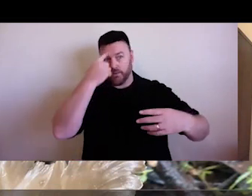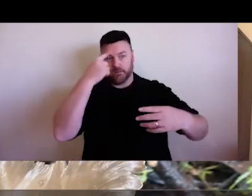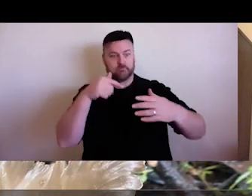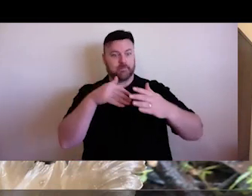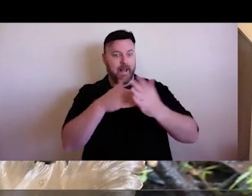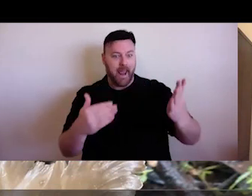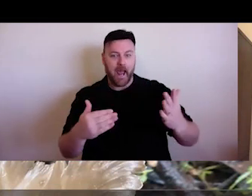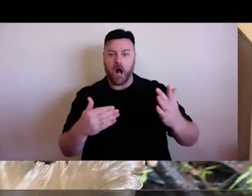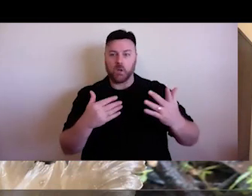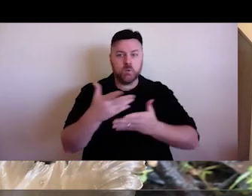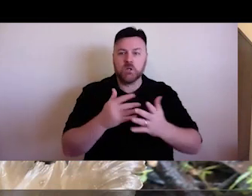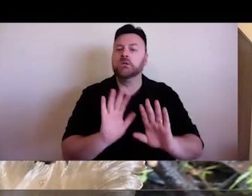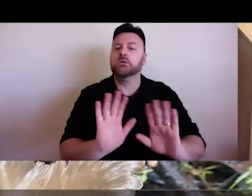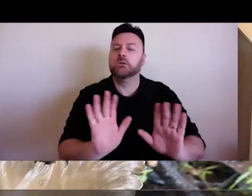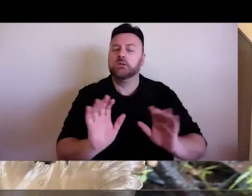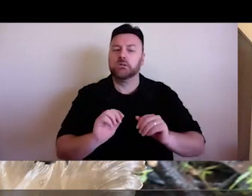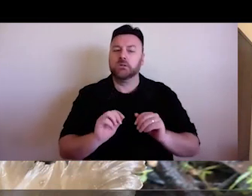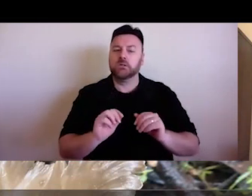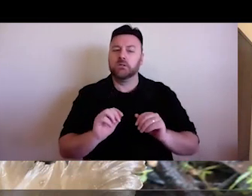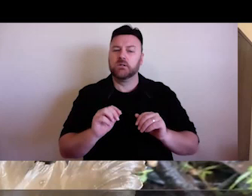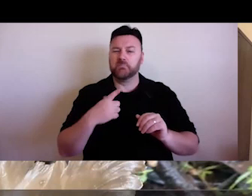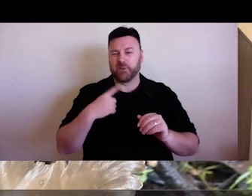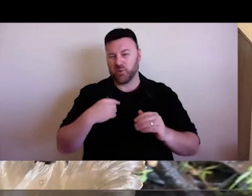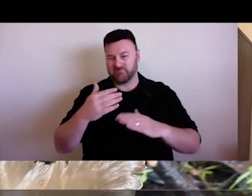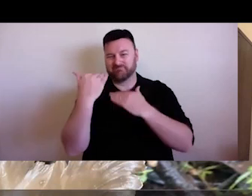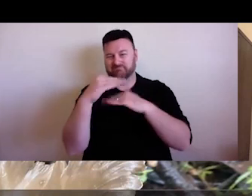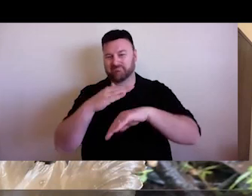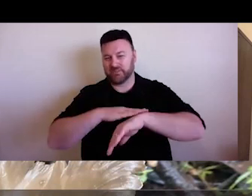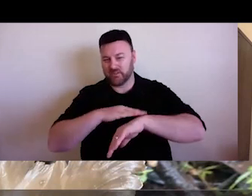I want to encourage you to come back to these questions in the next